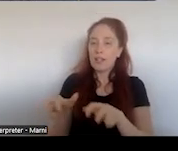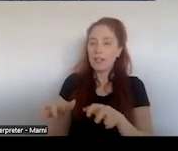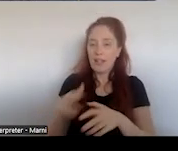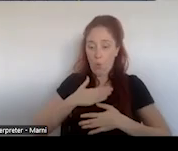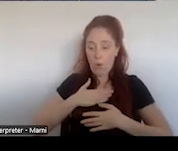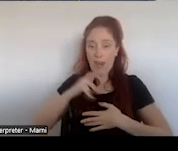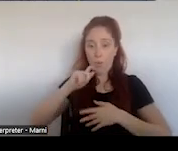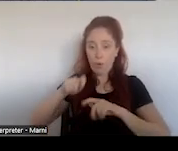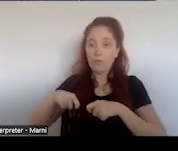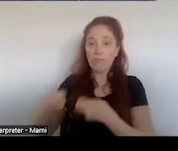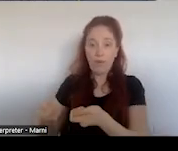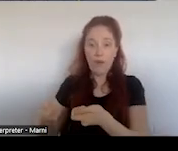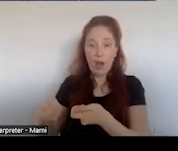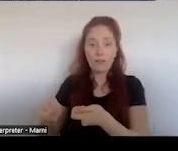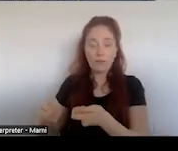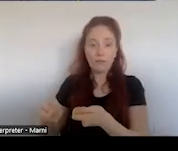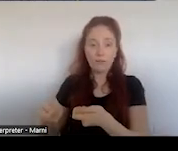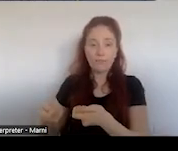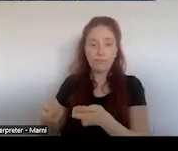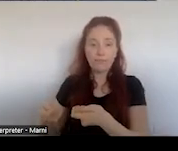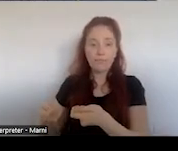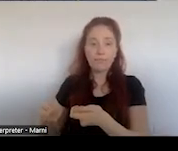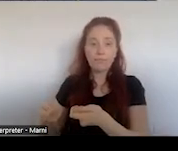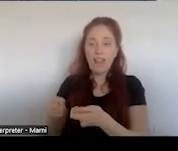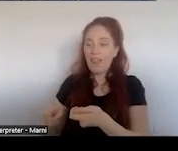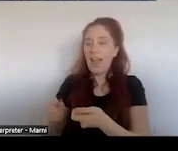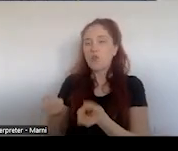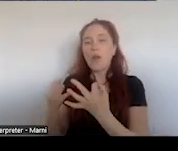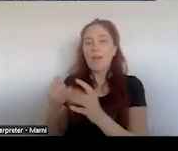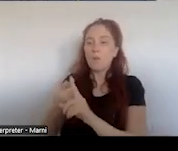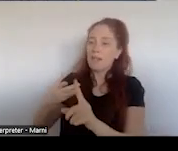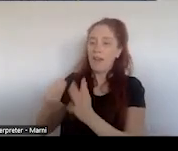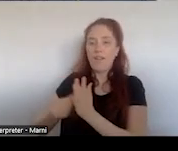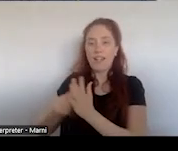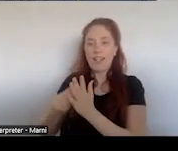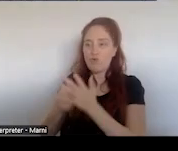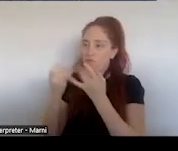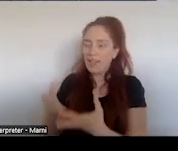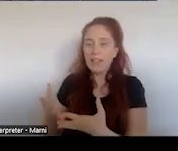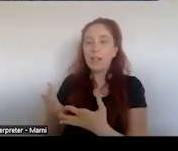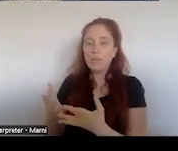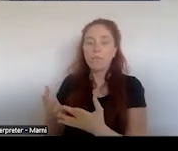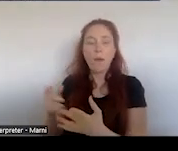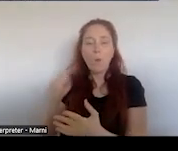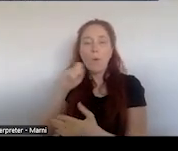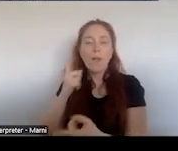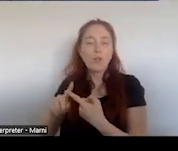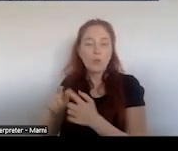Australia that do not have specific funding. But I will primarily focus on the funded